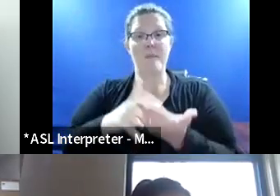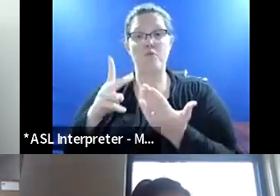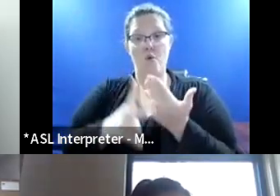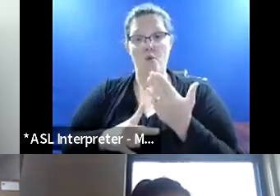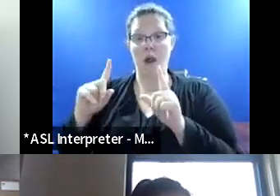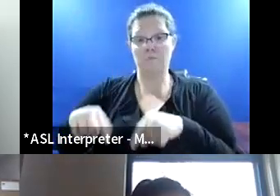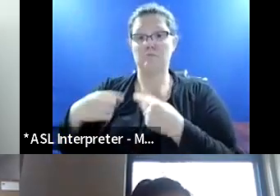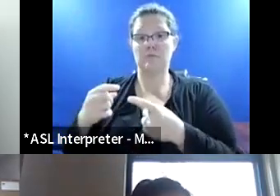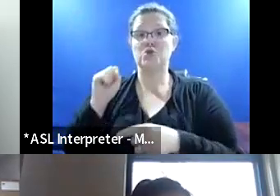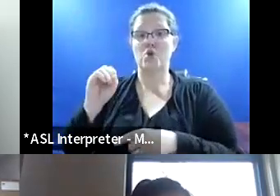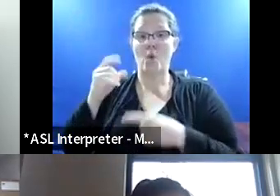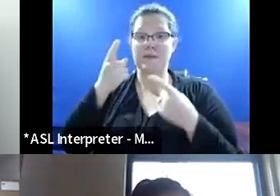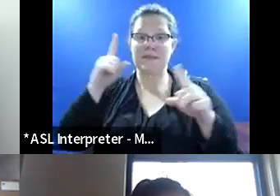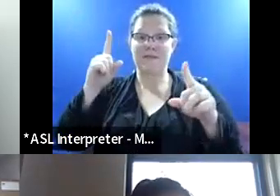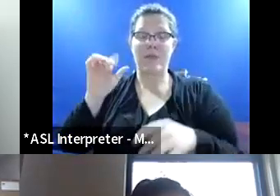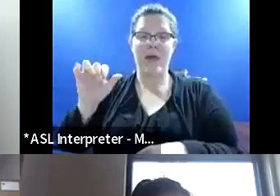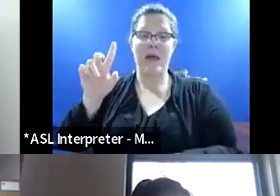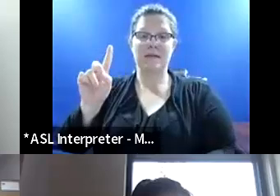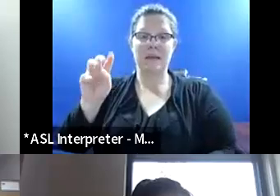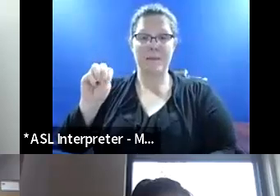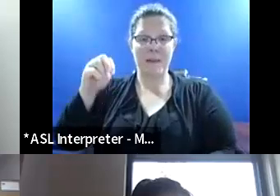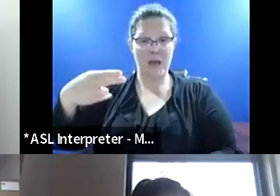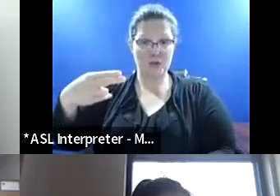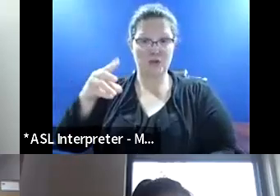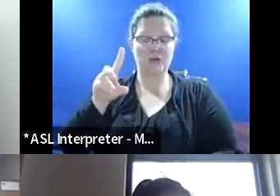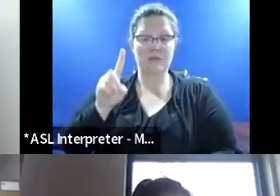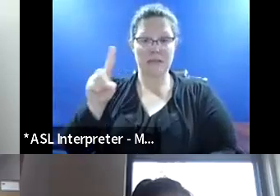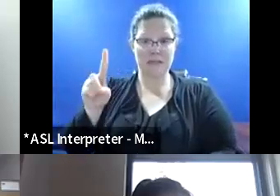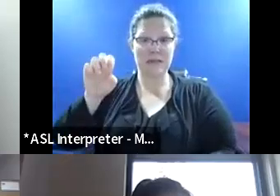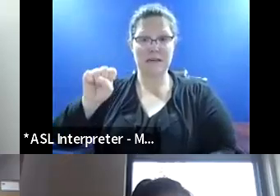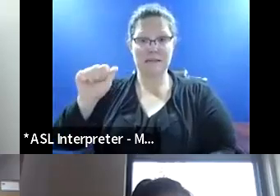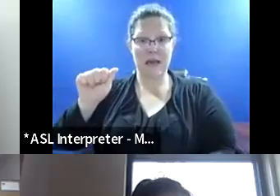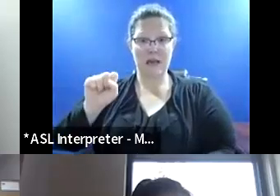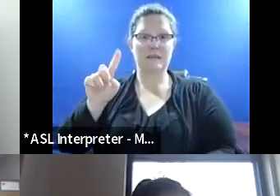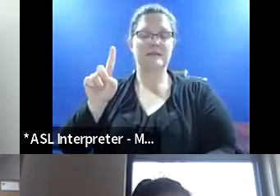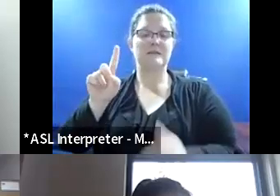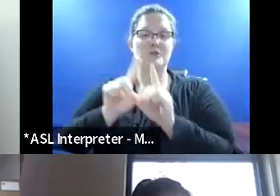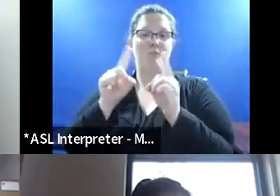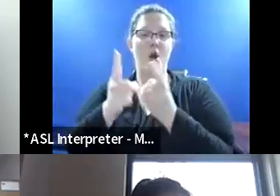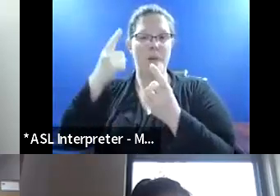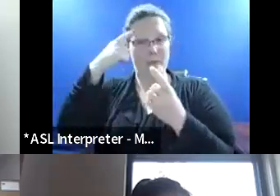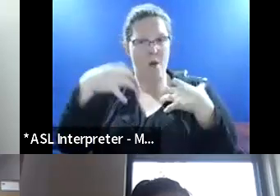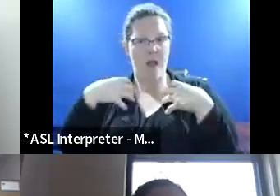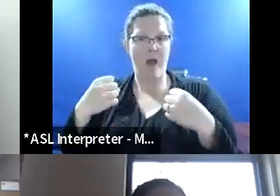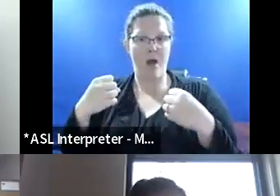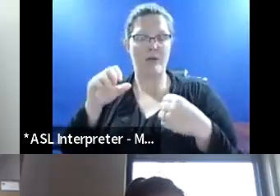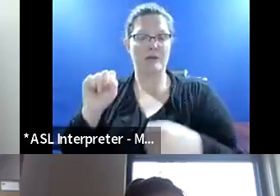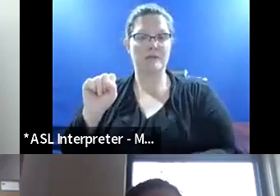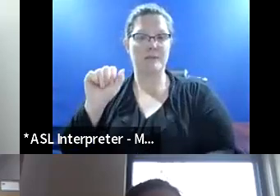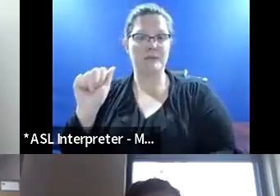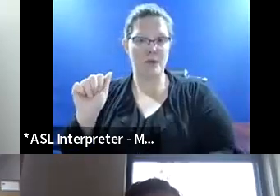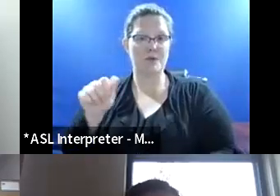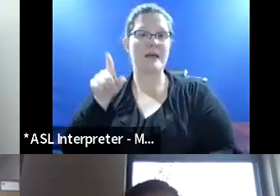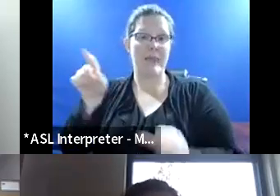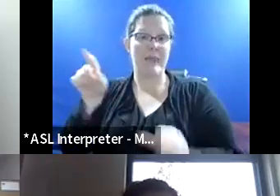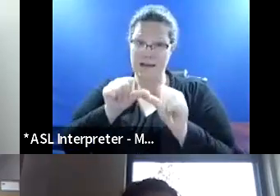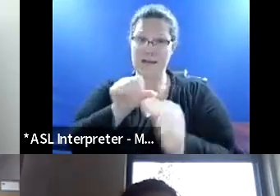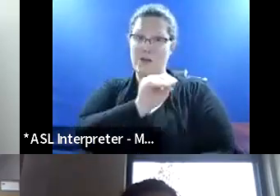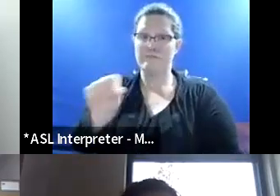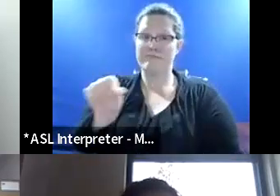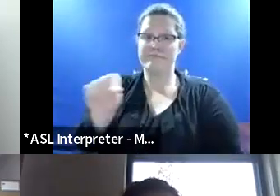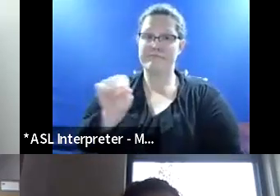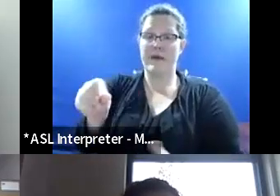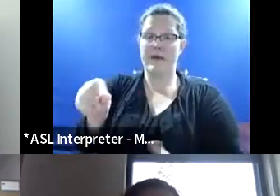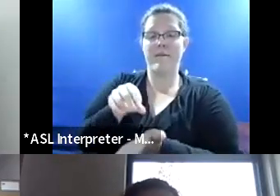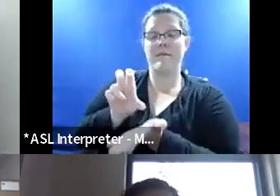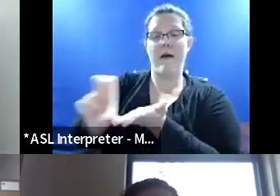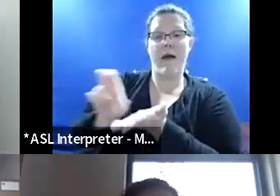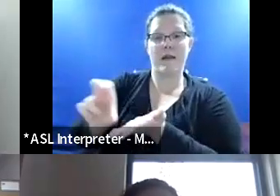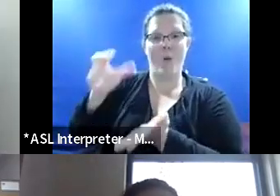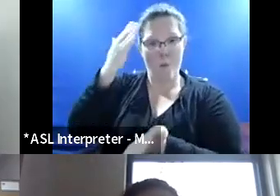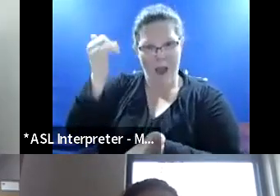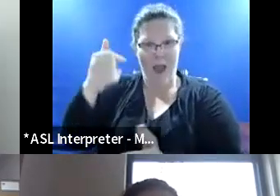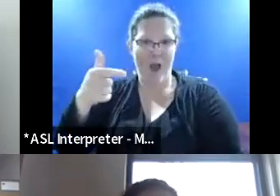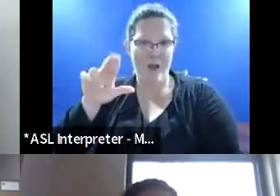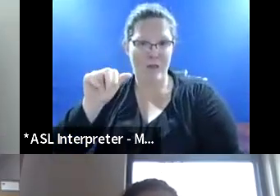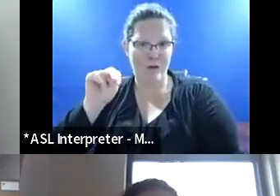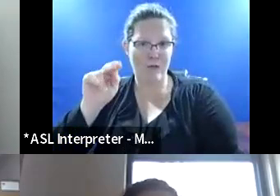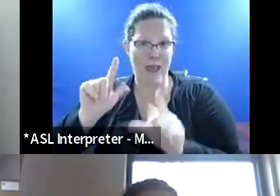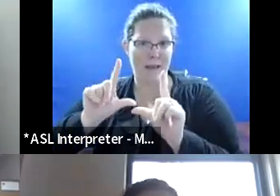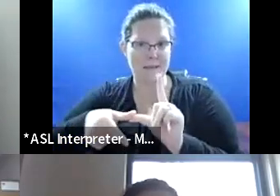YOU FIGURE BETWEEN BOTH STATE AND FEDERAL WE ASSISTED CLOSE TO FIVE HUNDRED INDIVIDUALS WITH AN AVERAGE SUCCESS RATE OF 93%, GIVE OR TAKE.